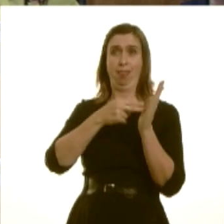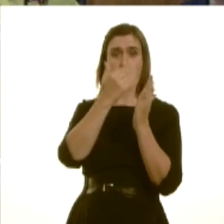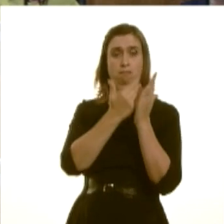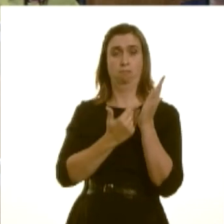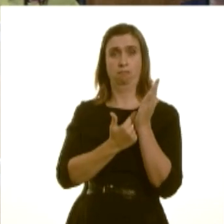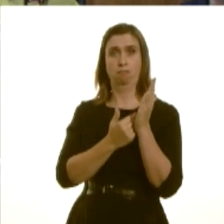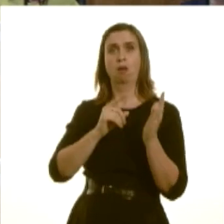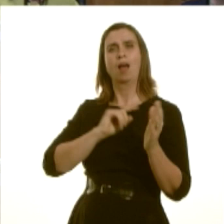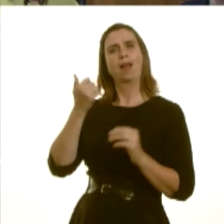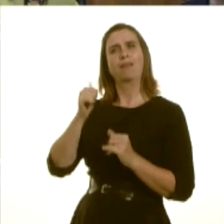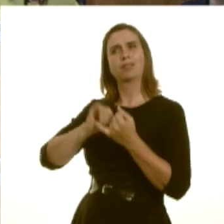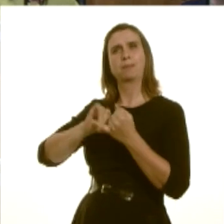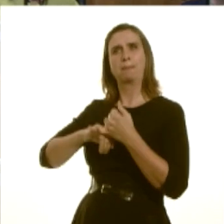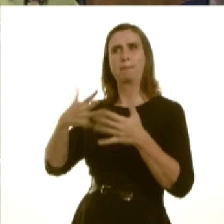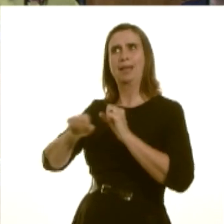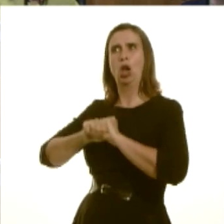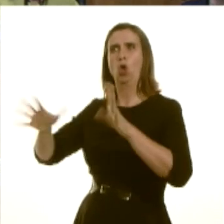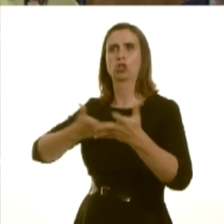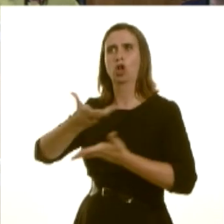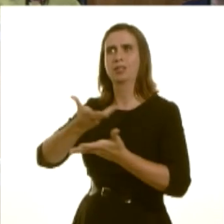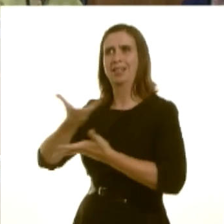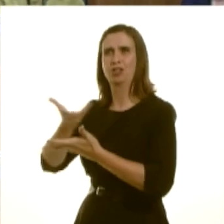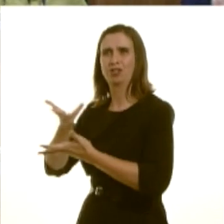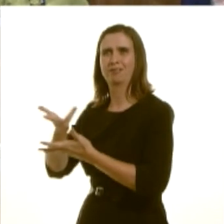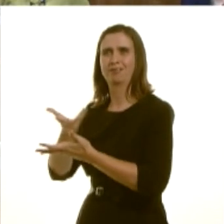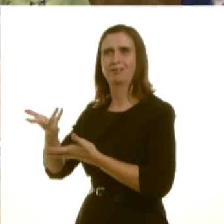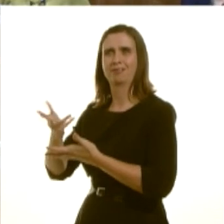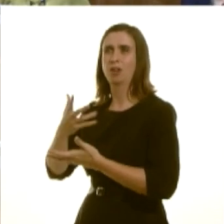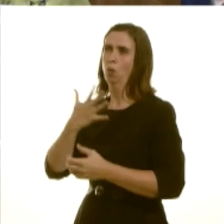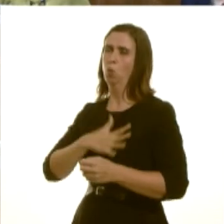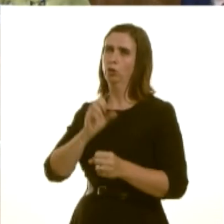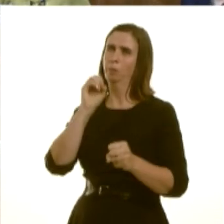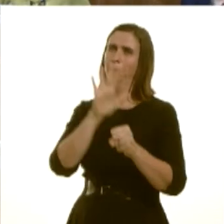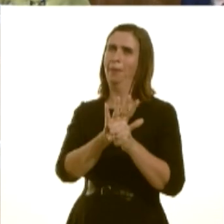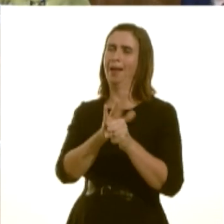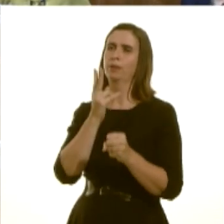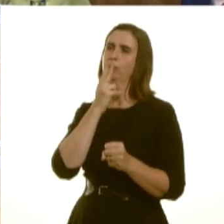On 11 September, we launched a consultation on proposals to prohibit smoking in enclosed